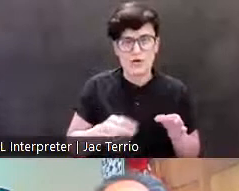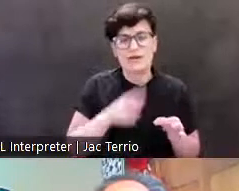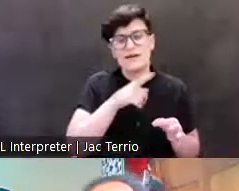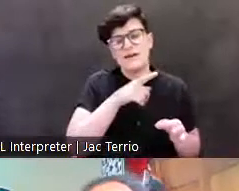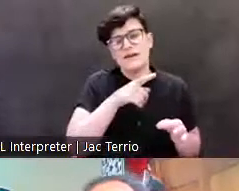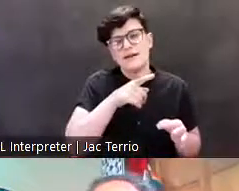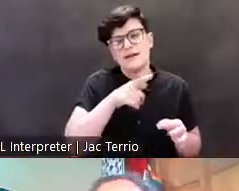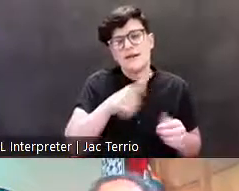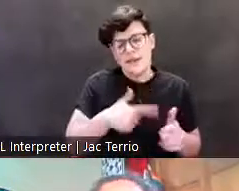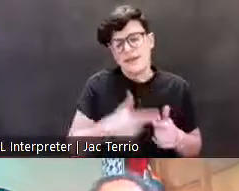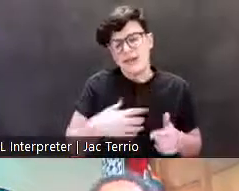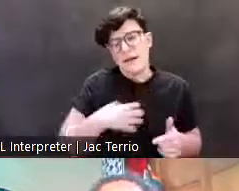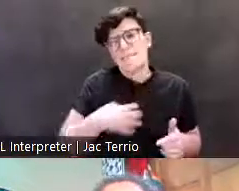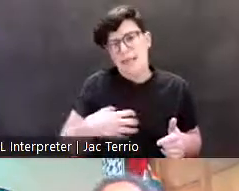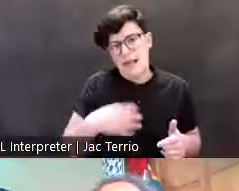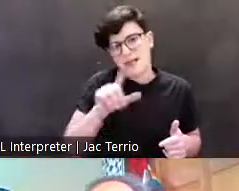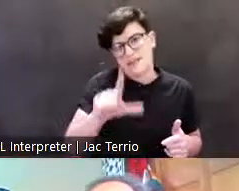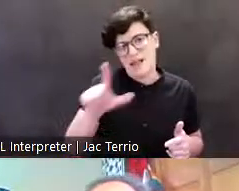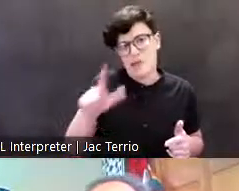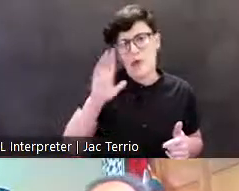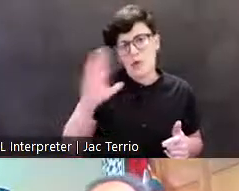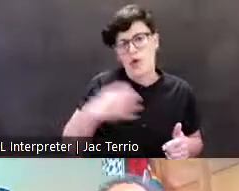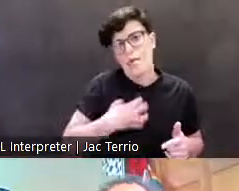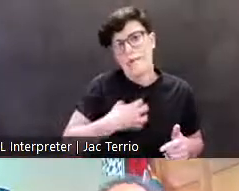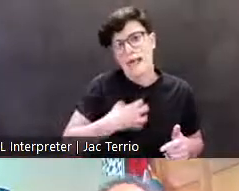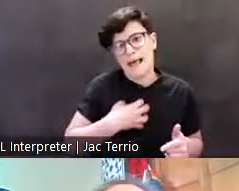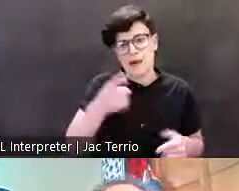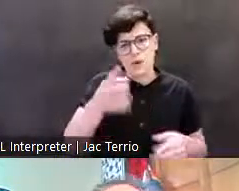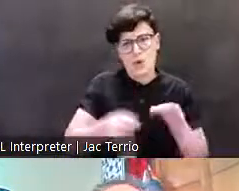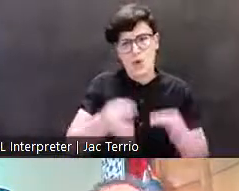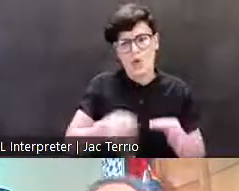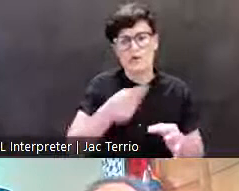complaining to court about and why they want you out.